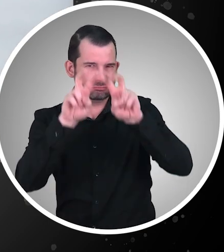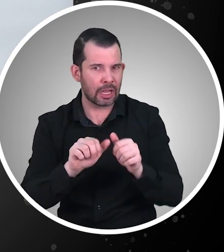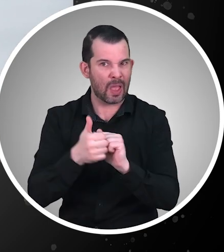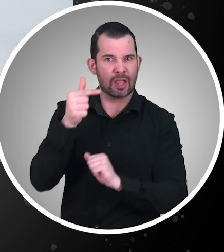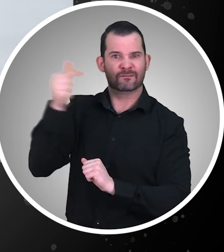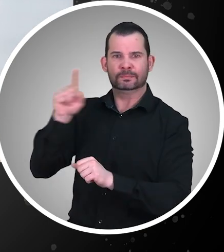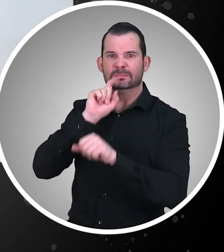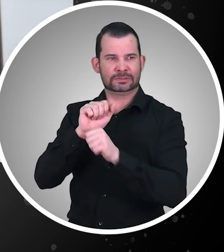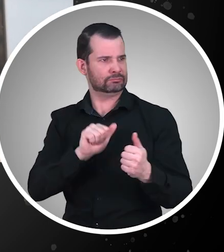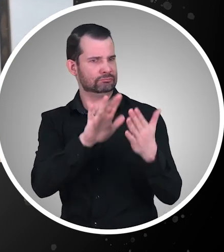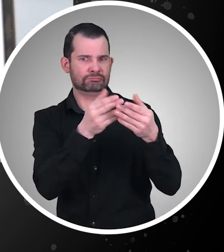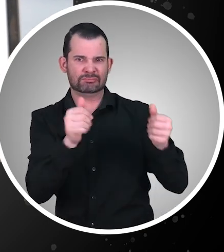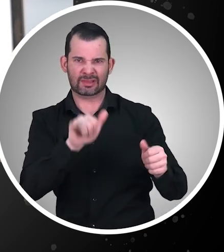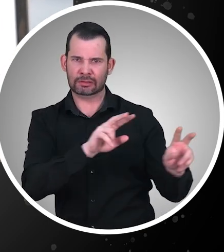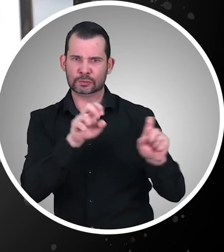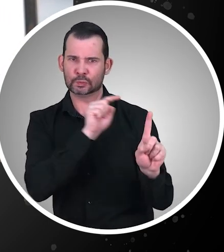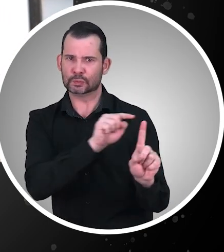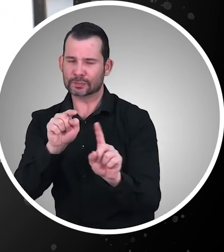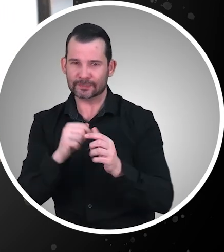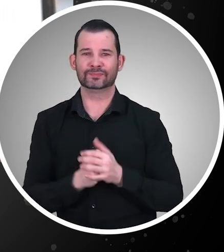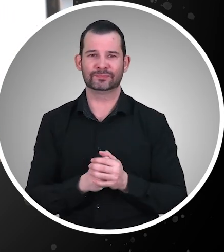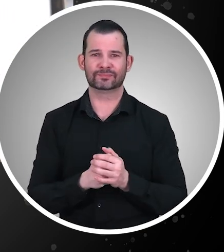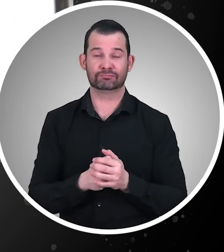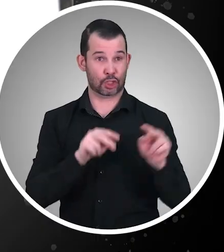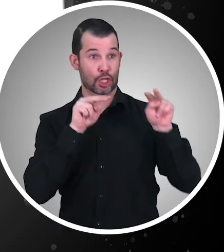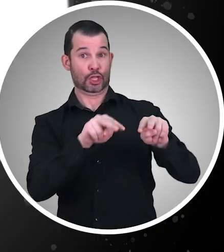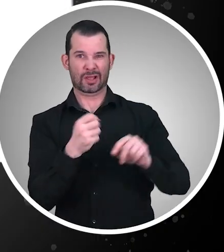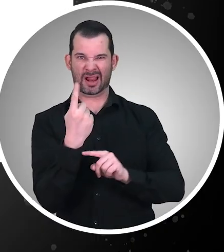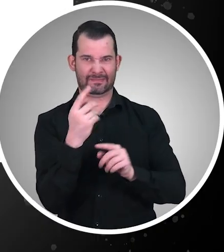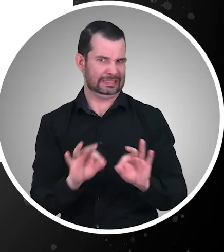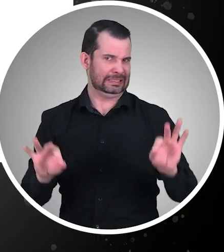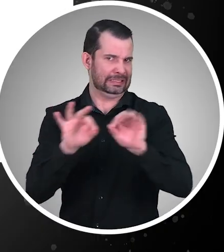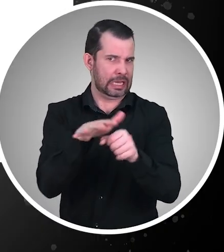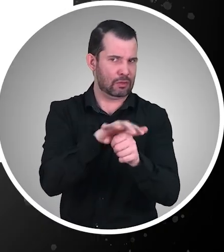how governments are addressing these issues. It looks at 11 key areas,